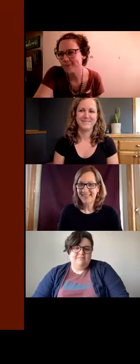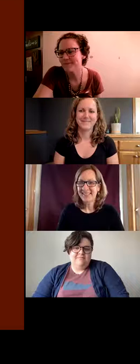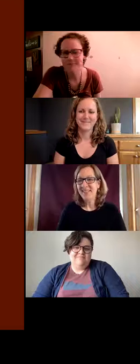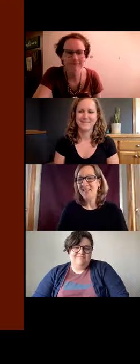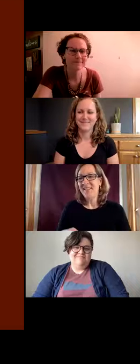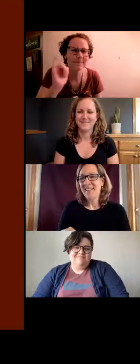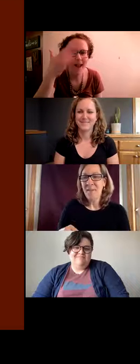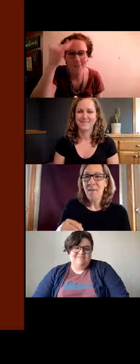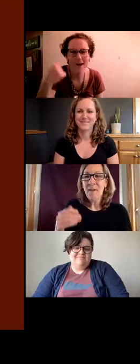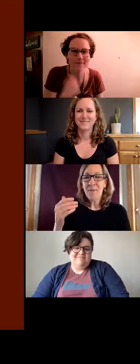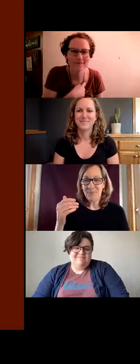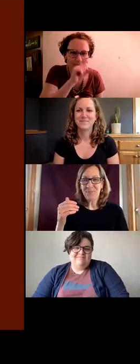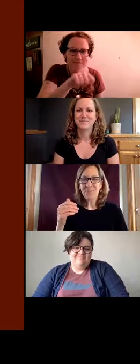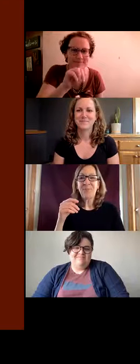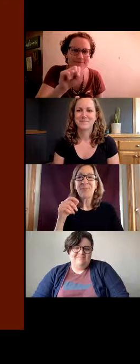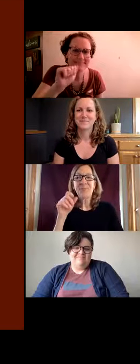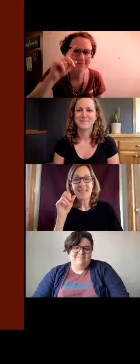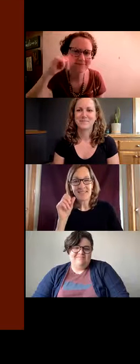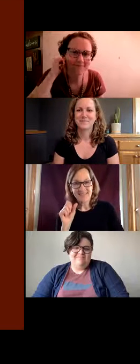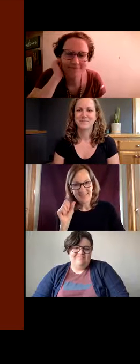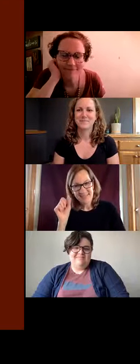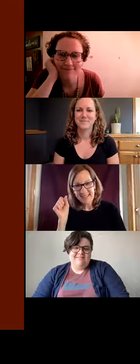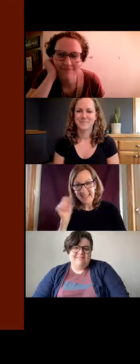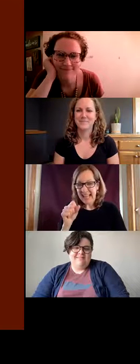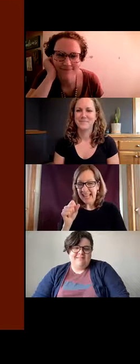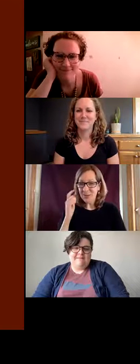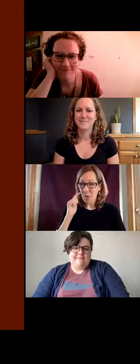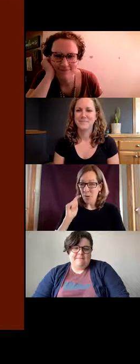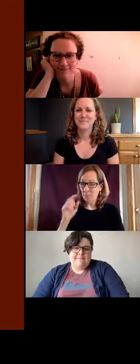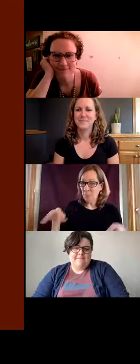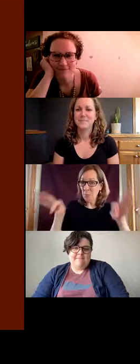Chelsea: Yes that's why. That's why we love MSAD.